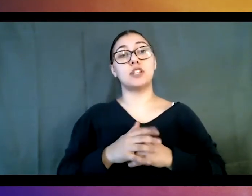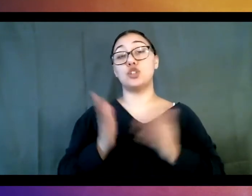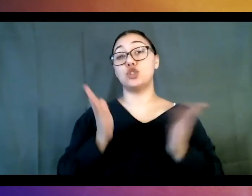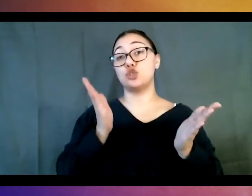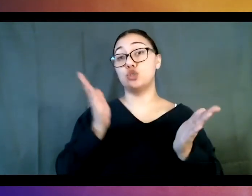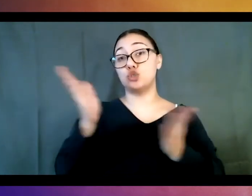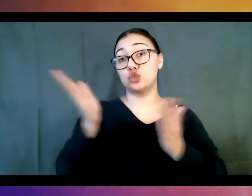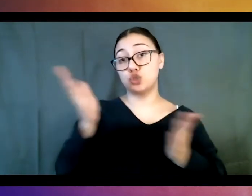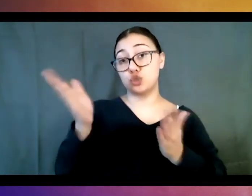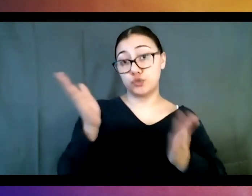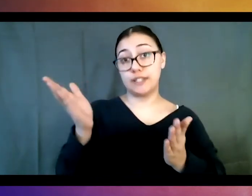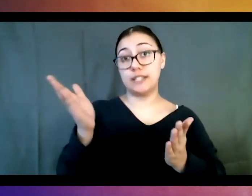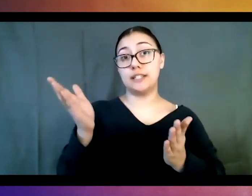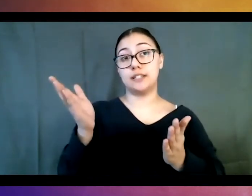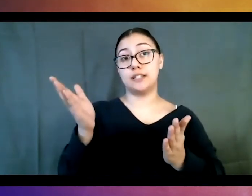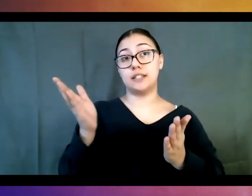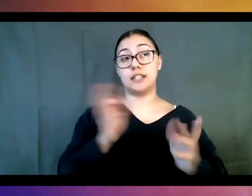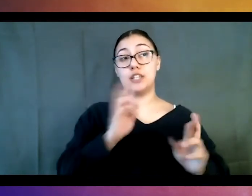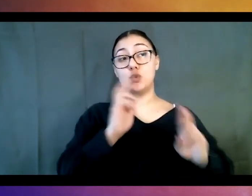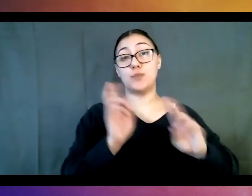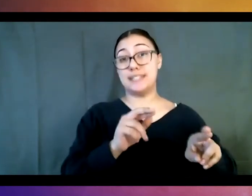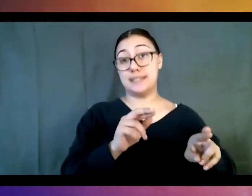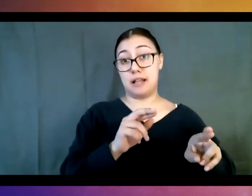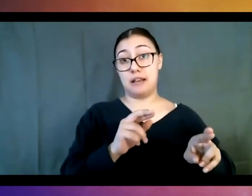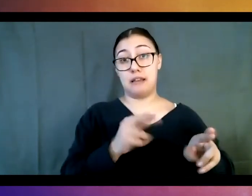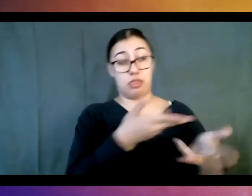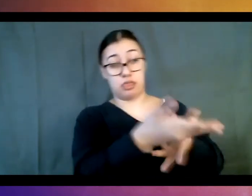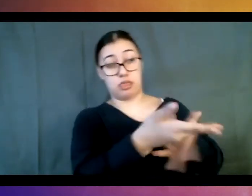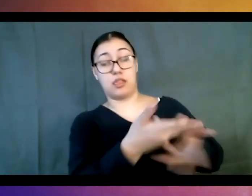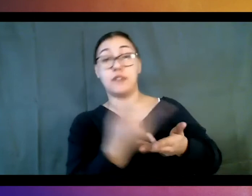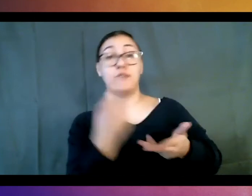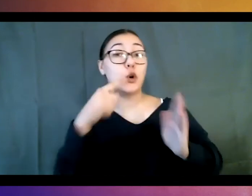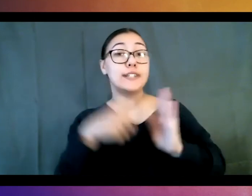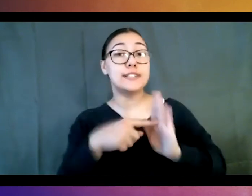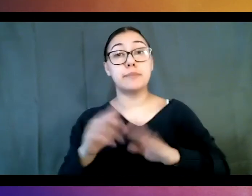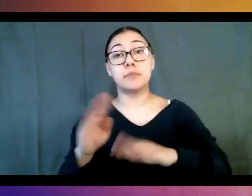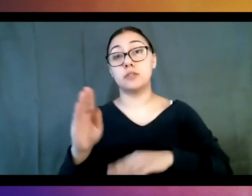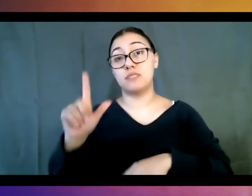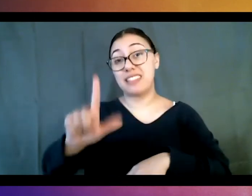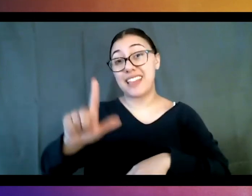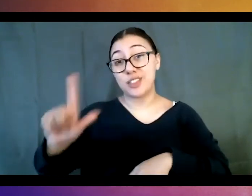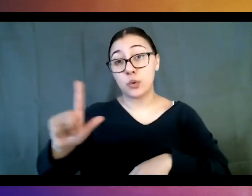for example, a landlord, property manager, employer,